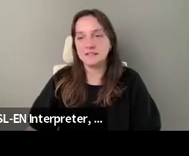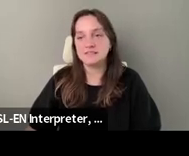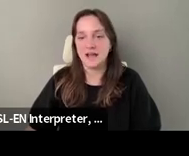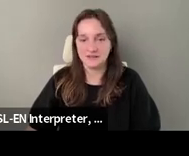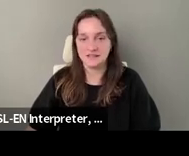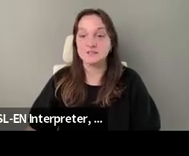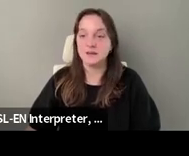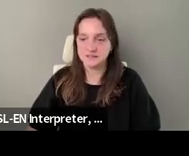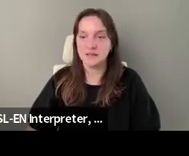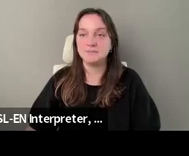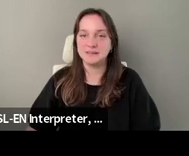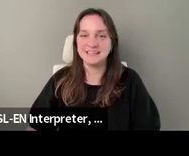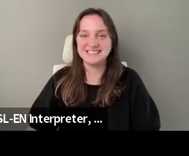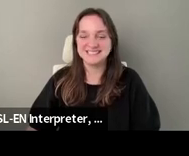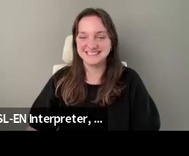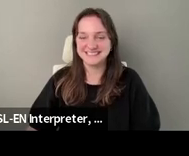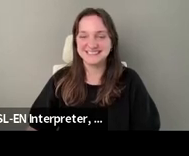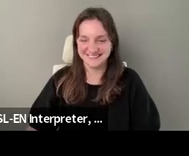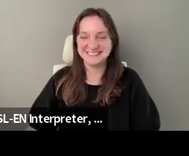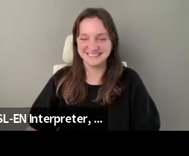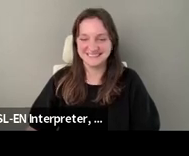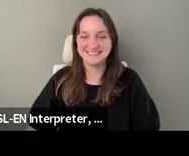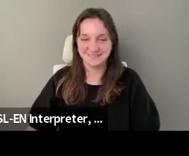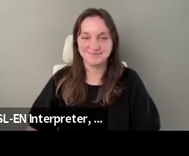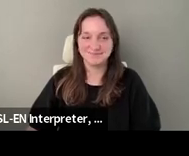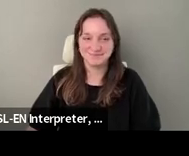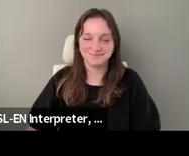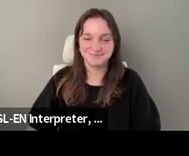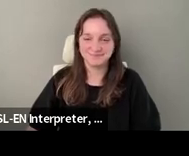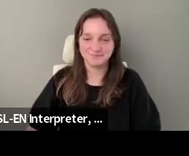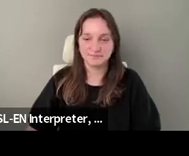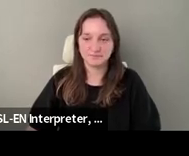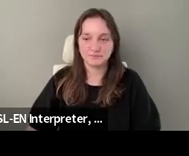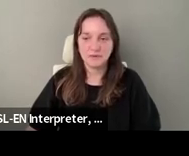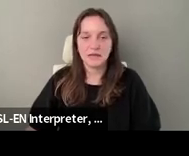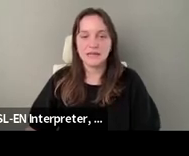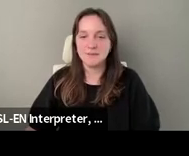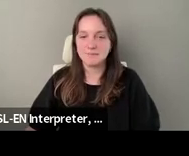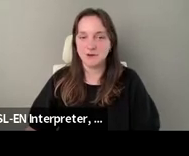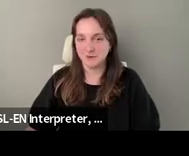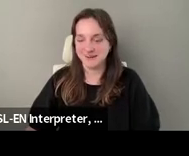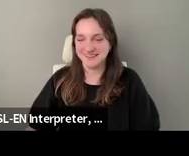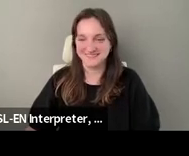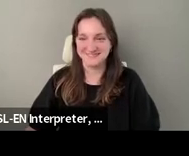access. So next slide, please. Keep going. There we are.